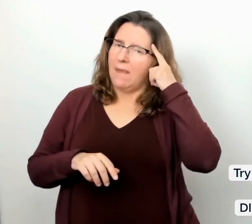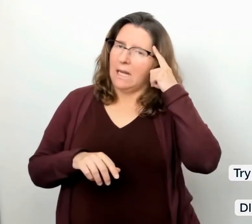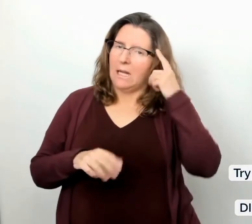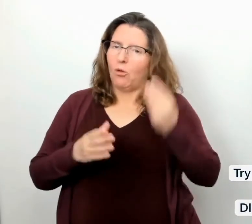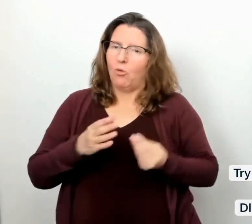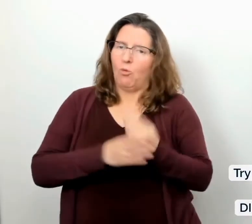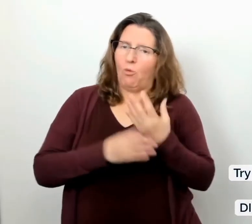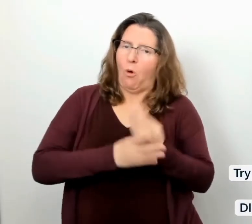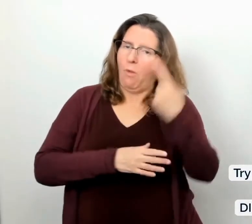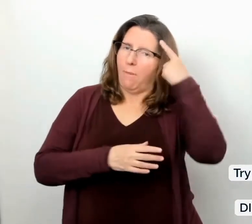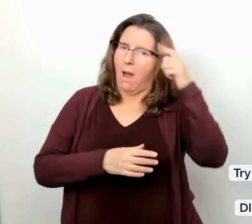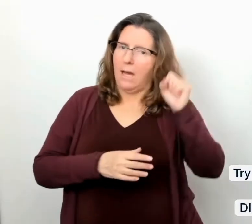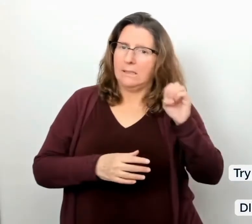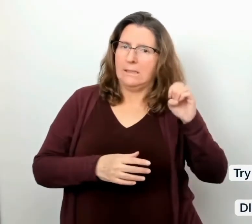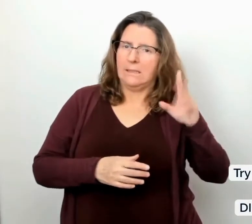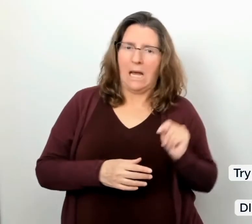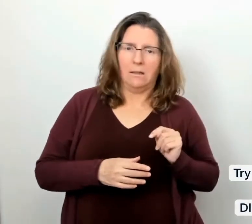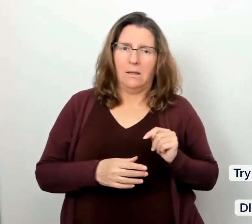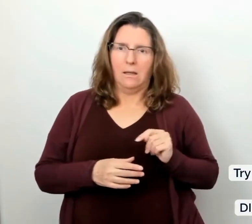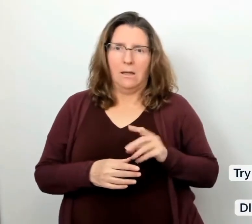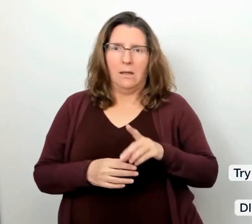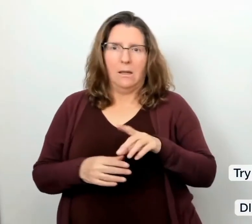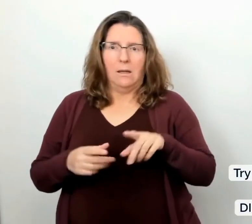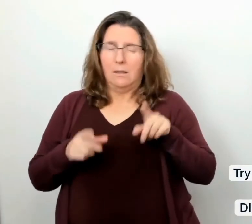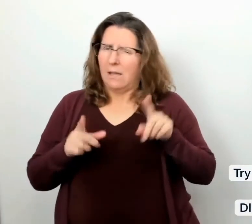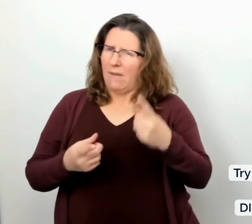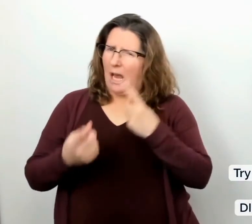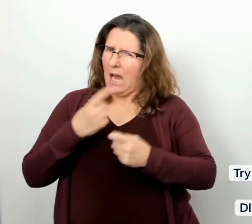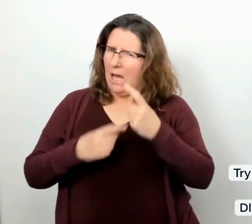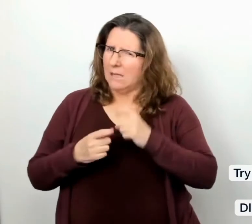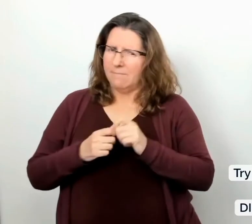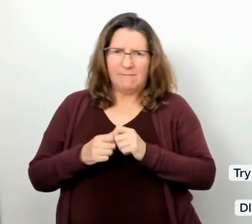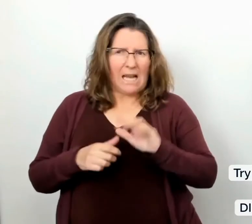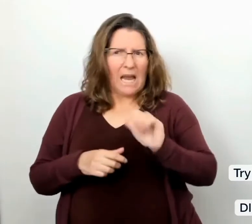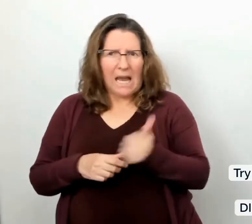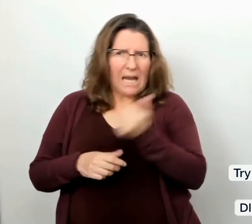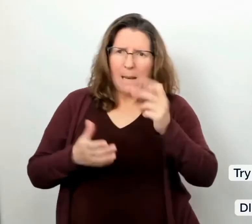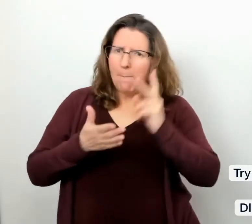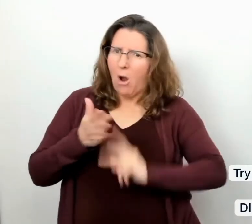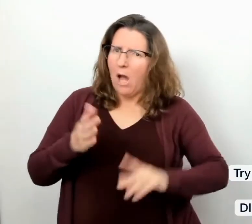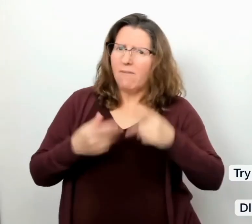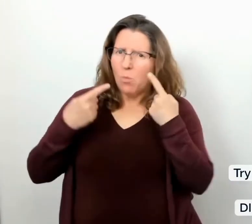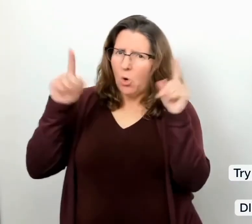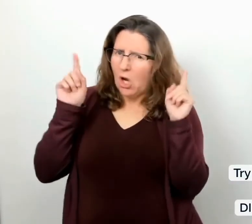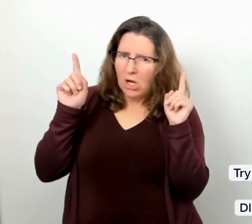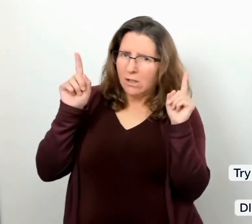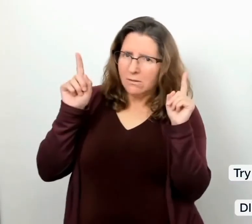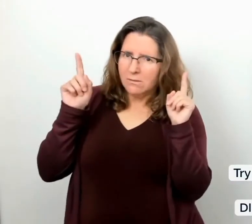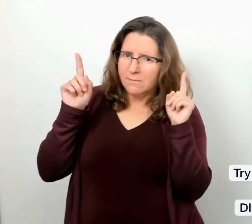A growth mindset would reflect on whether any parts of the strategies did support progress.